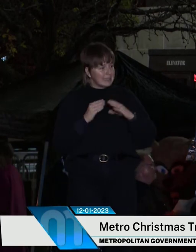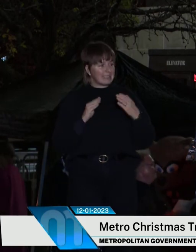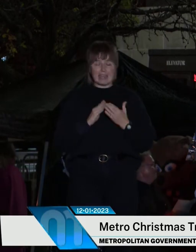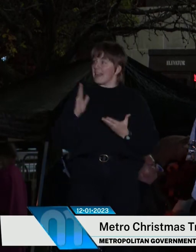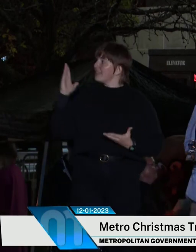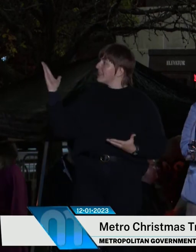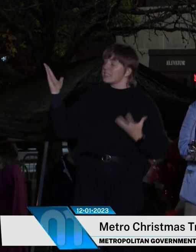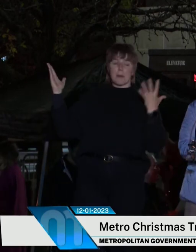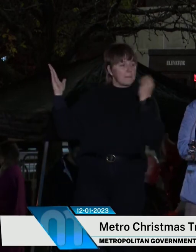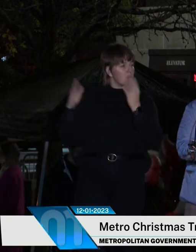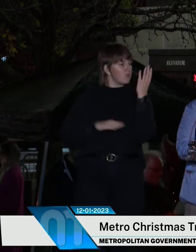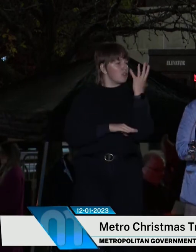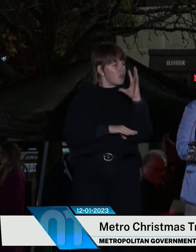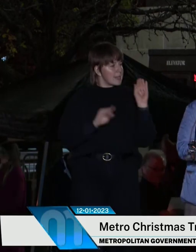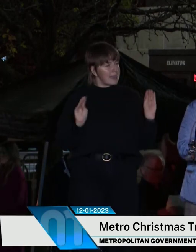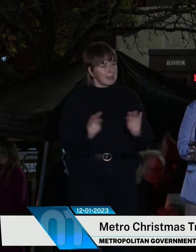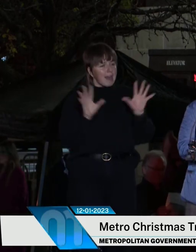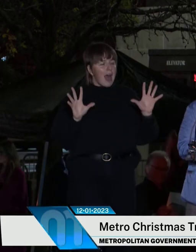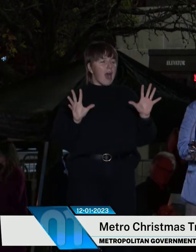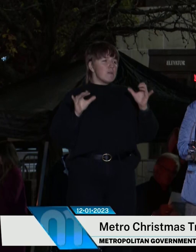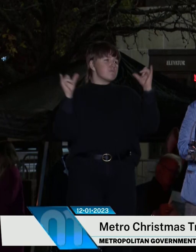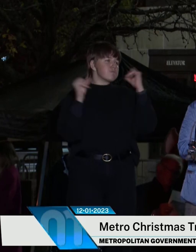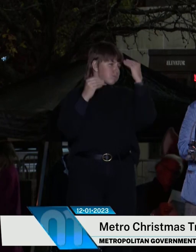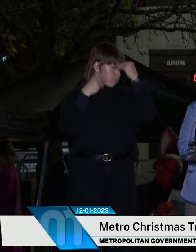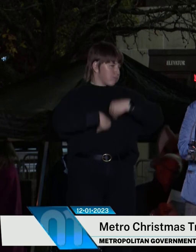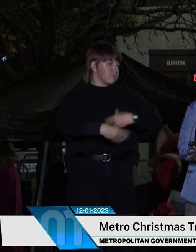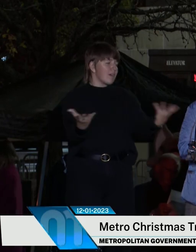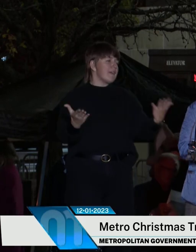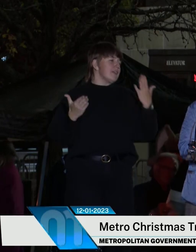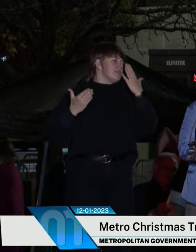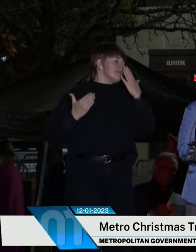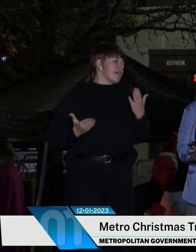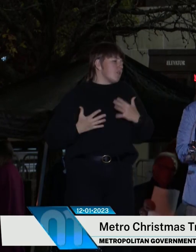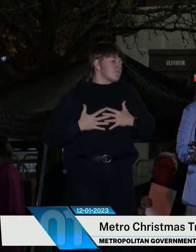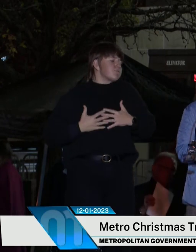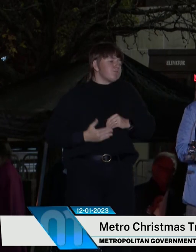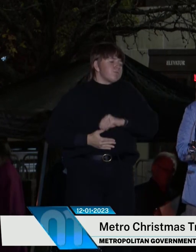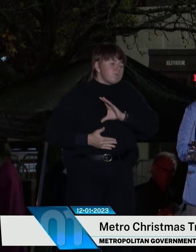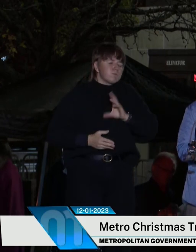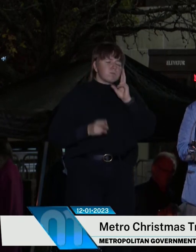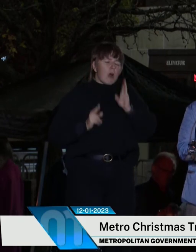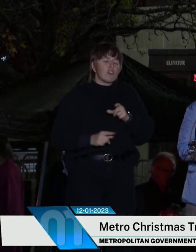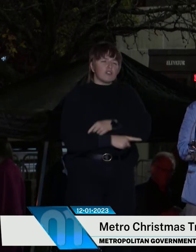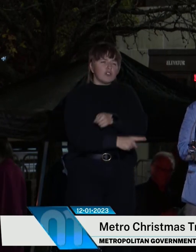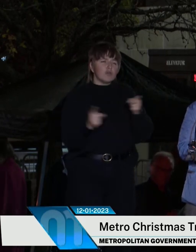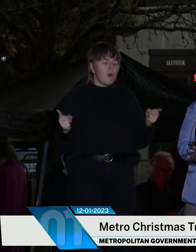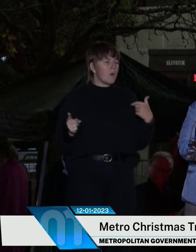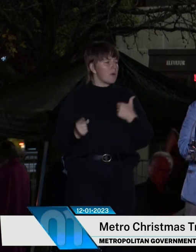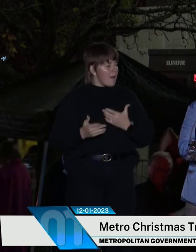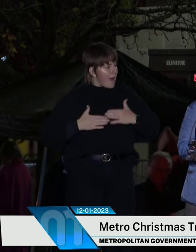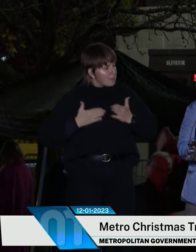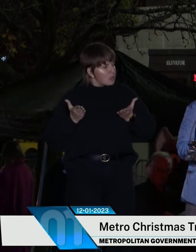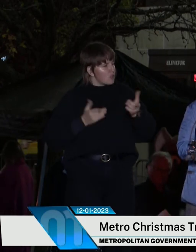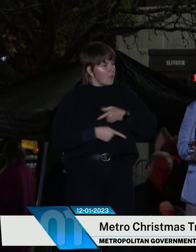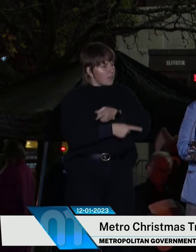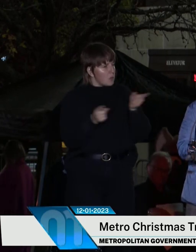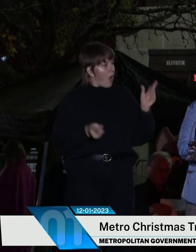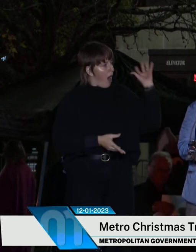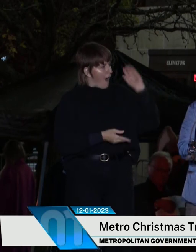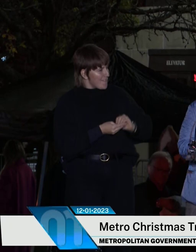OF OUR CITY TO LIGHT THIS BEAUTIFUL TREE. AND I JUST WANTED TO EXPRESS OUR GRATITUDE